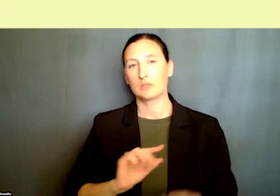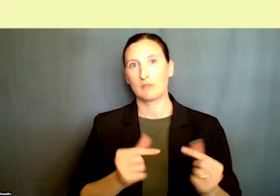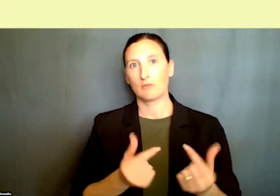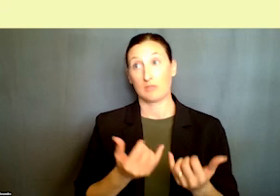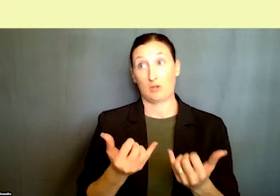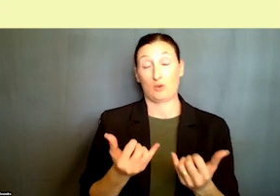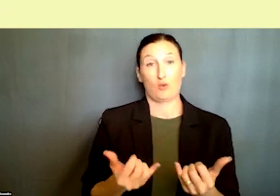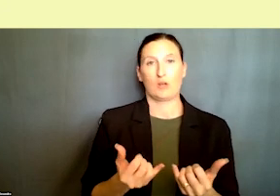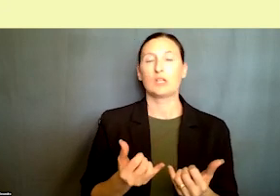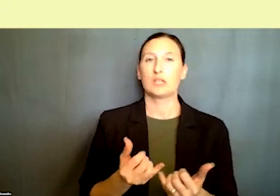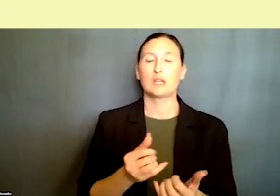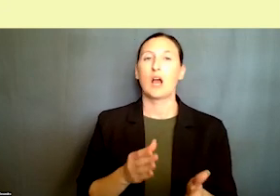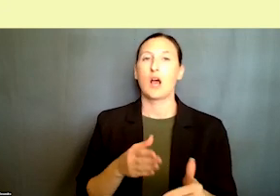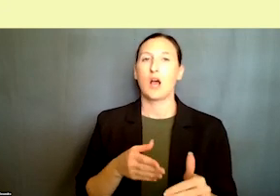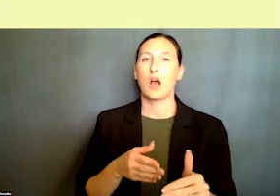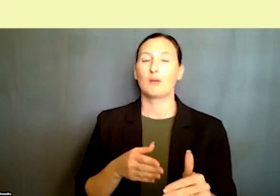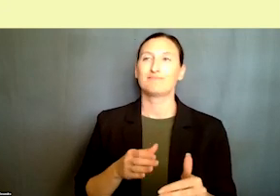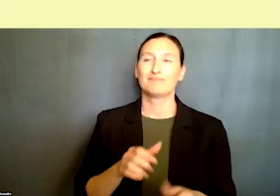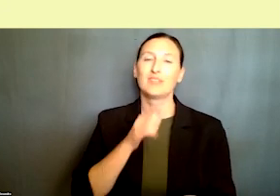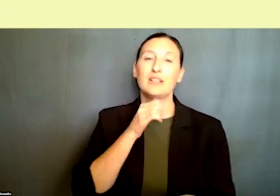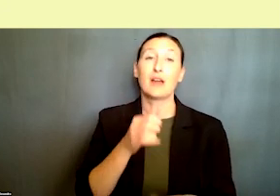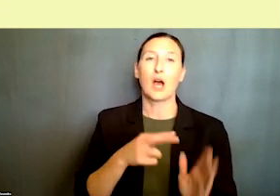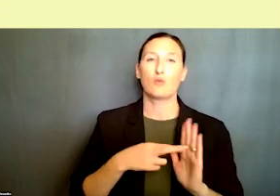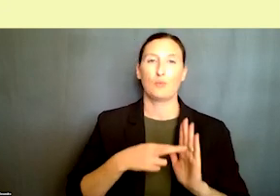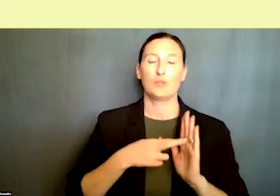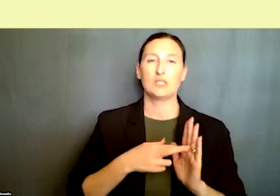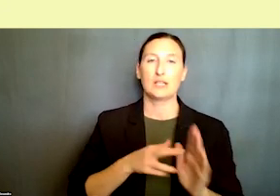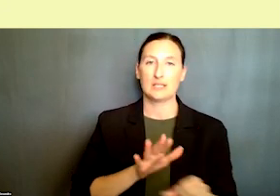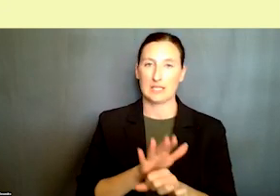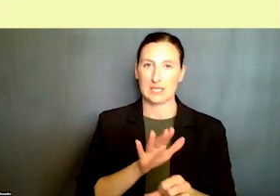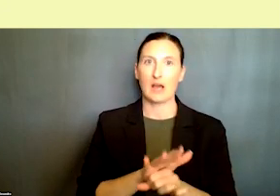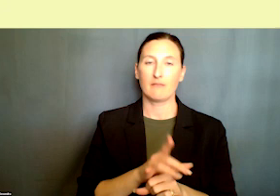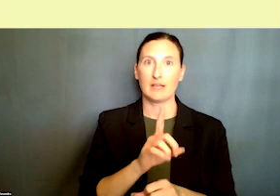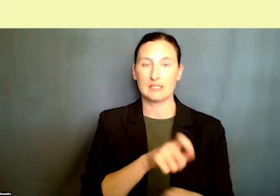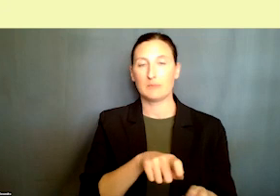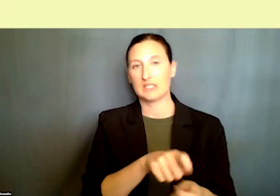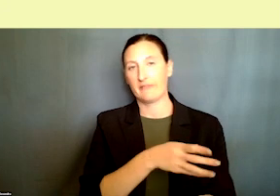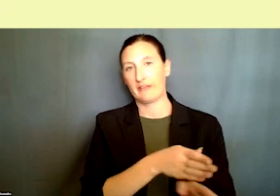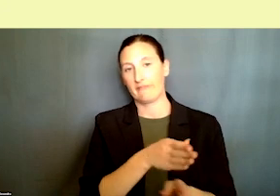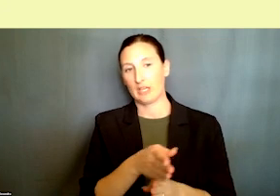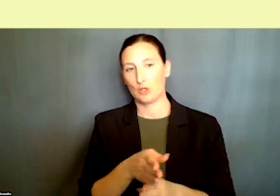currently under represented in MPS fields. They're up to $100,000 a year for three years.